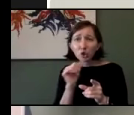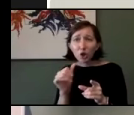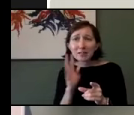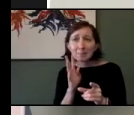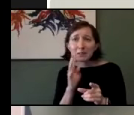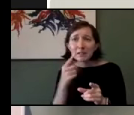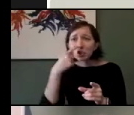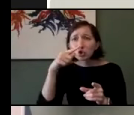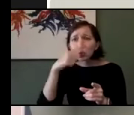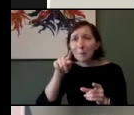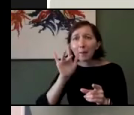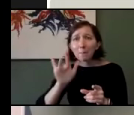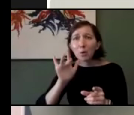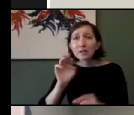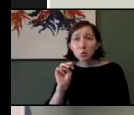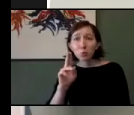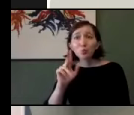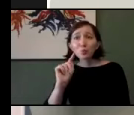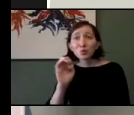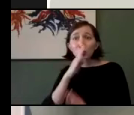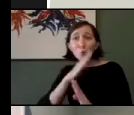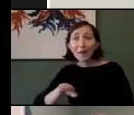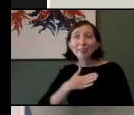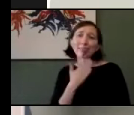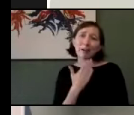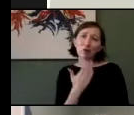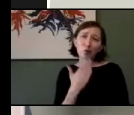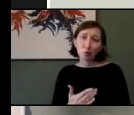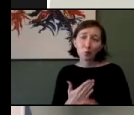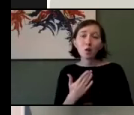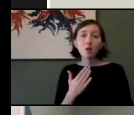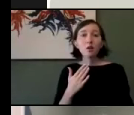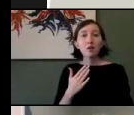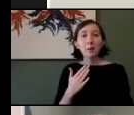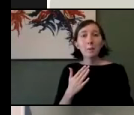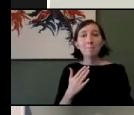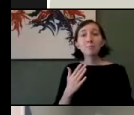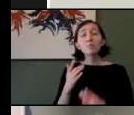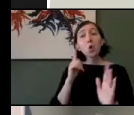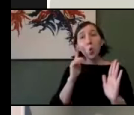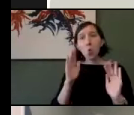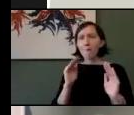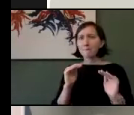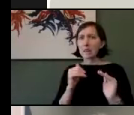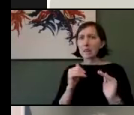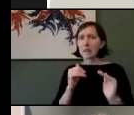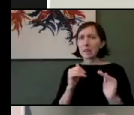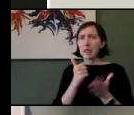that would be great. I hope that helps you. Happy to discuss that in more detail with you.